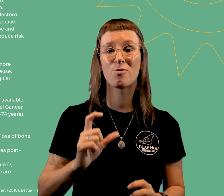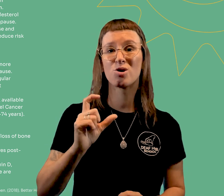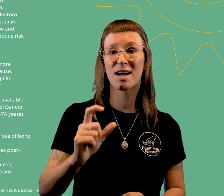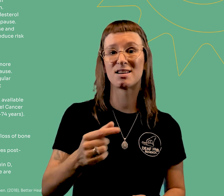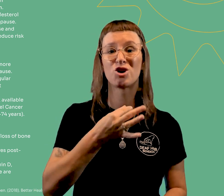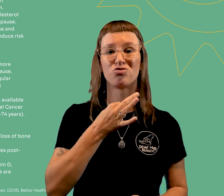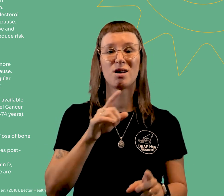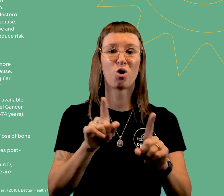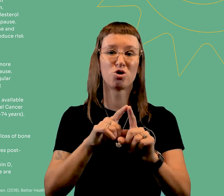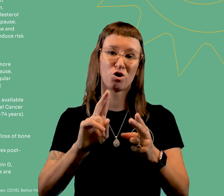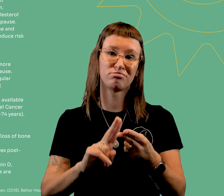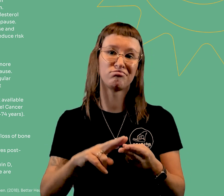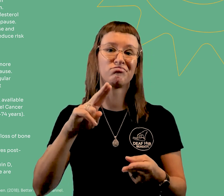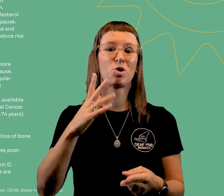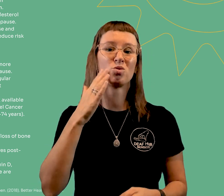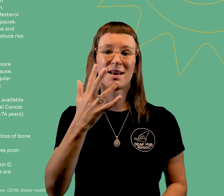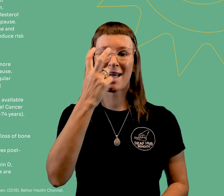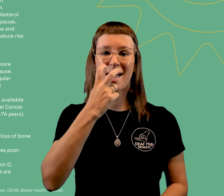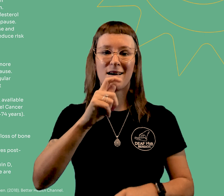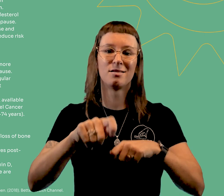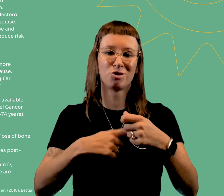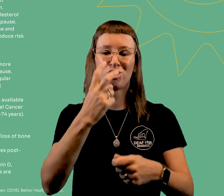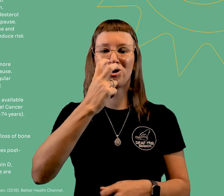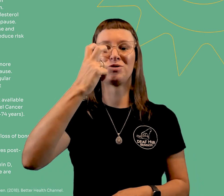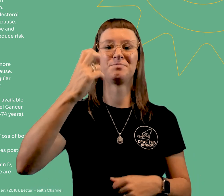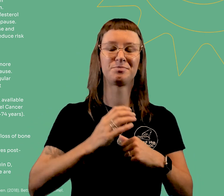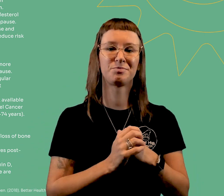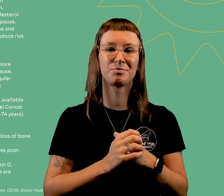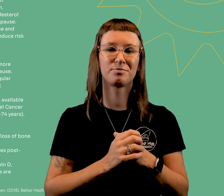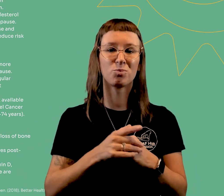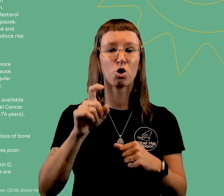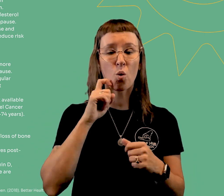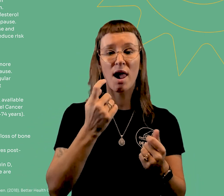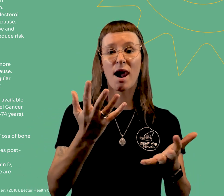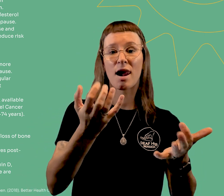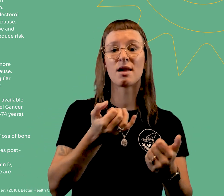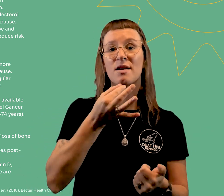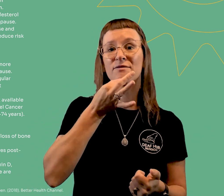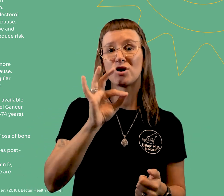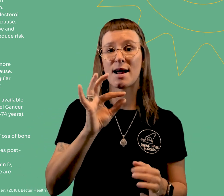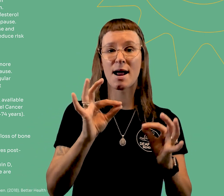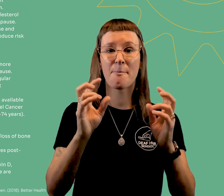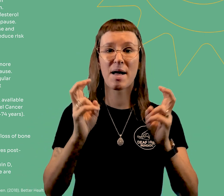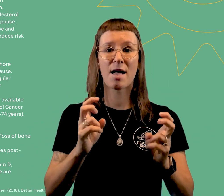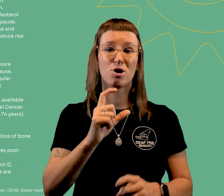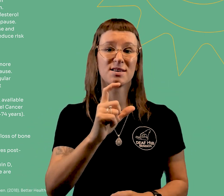Risk of bowel cancer increases with age also. You will receive a free faecal occult blood test in the mail through the Australian